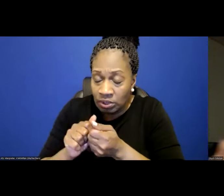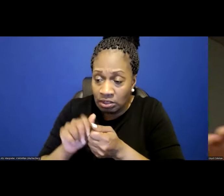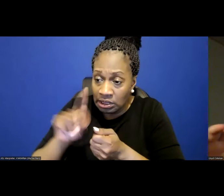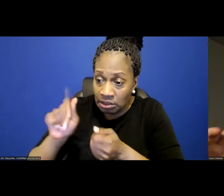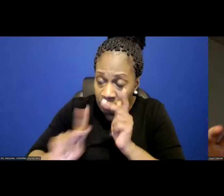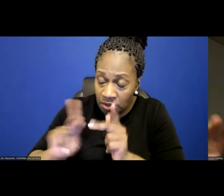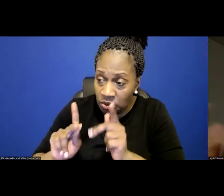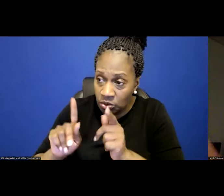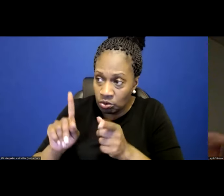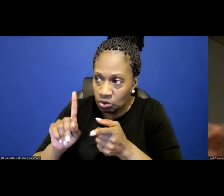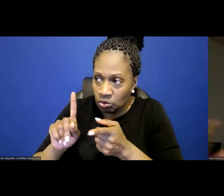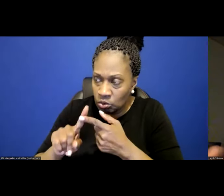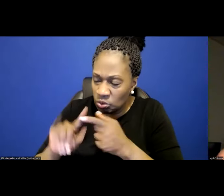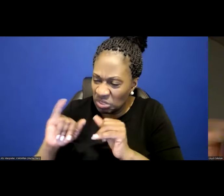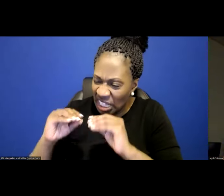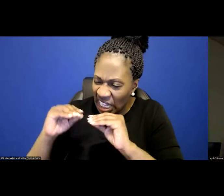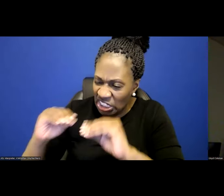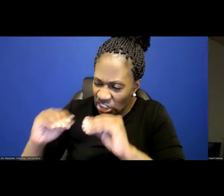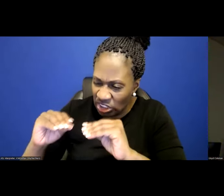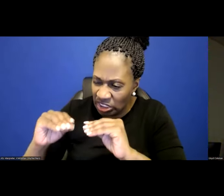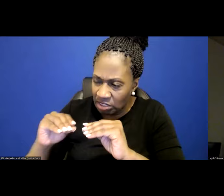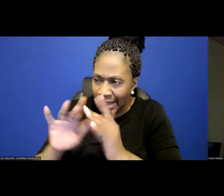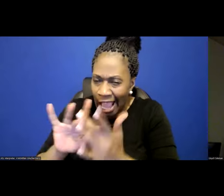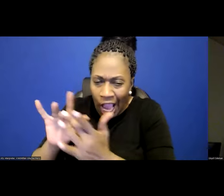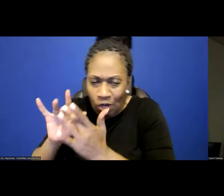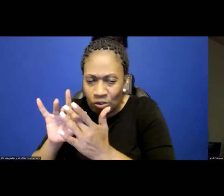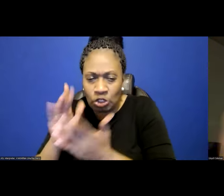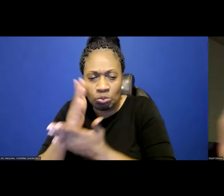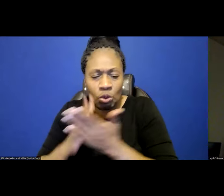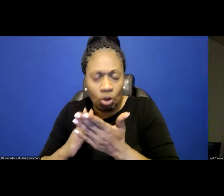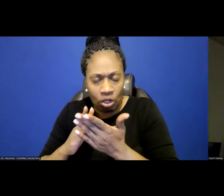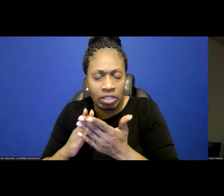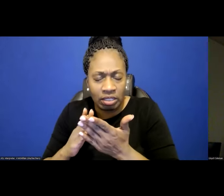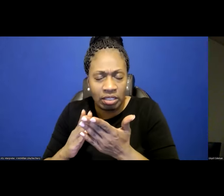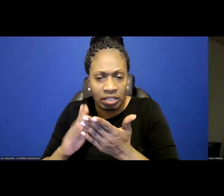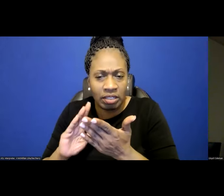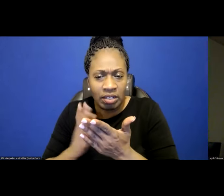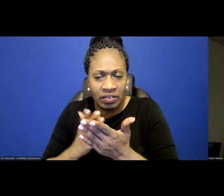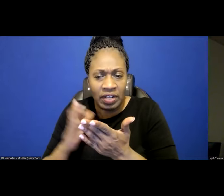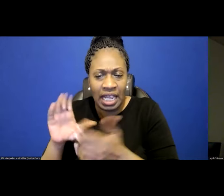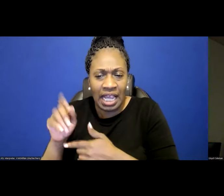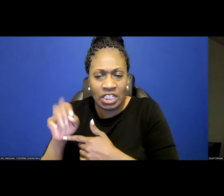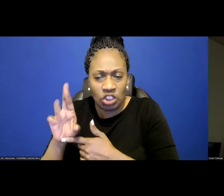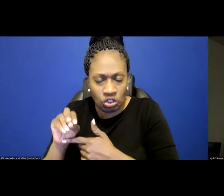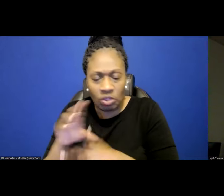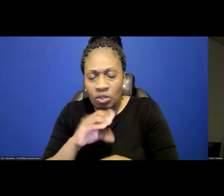to the kind of education and outreach part of orchestral and classical music programs